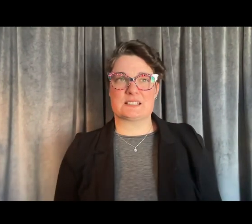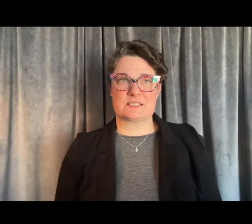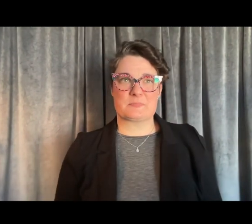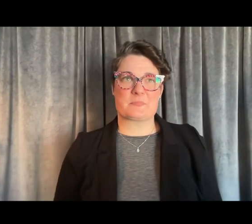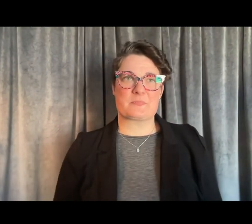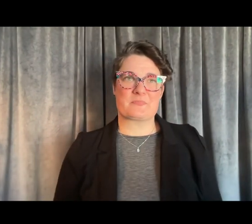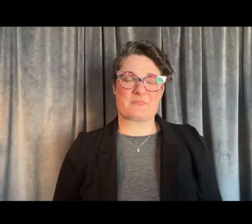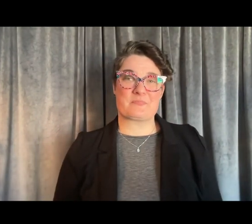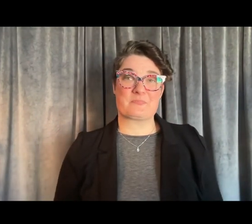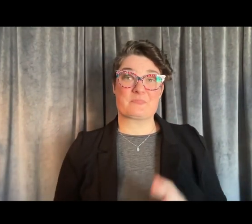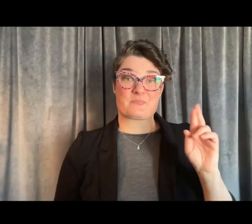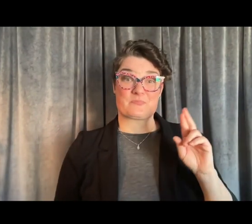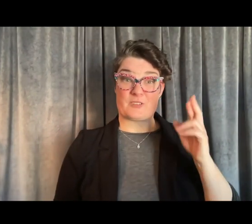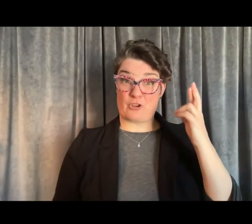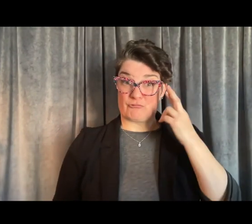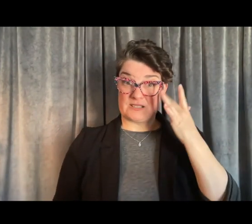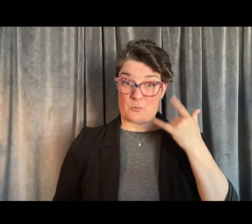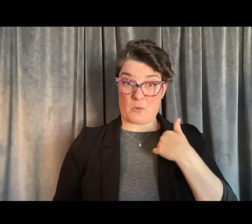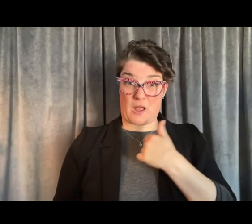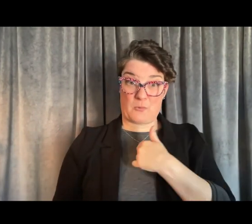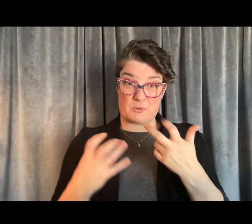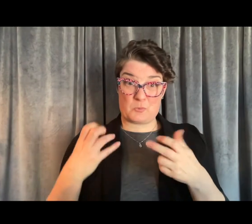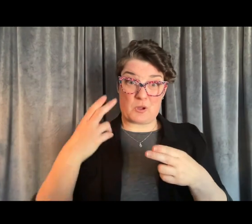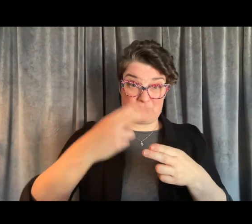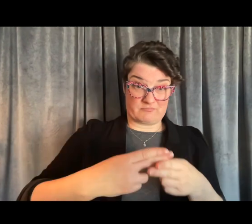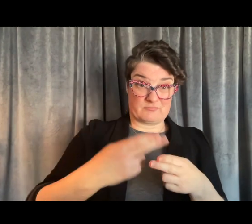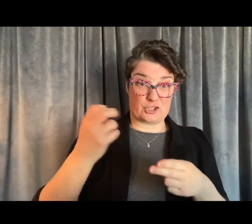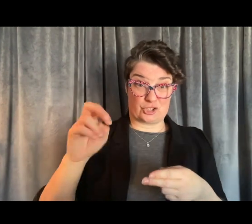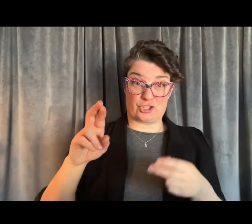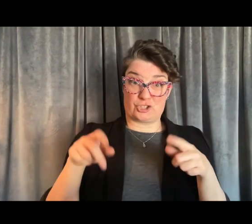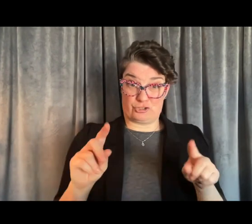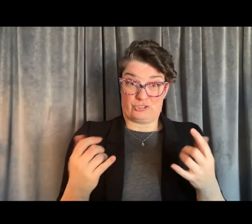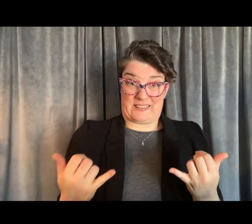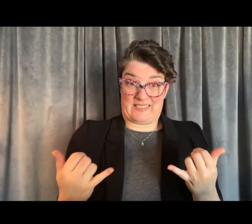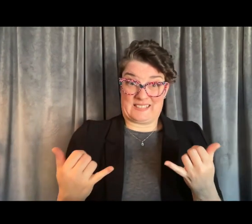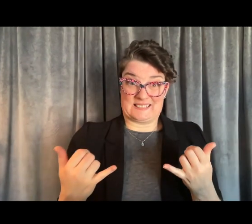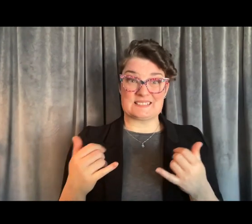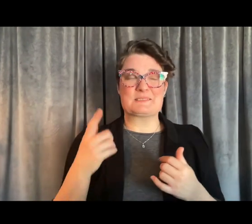Rebekah: The reason we wanted to include her in this episode is